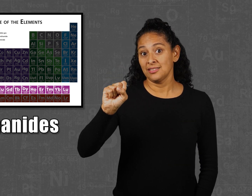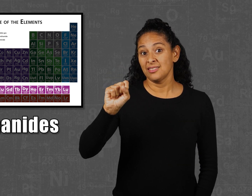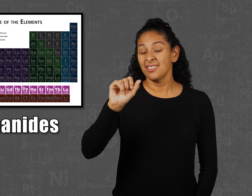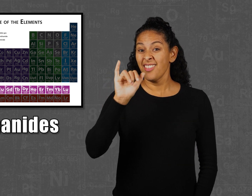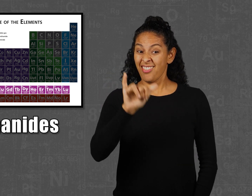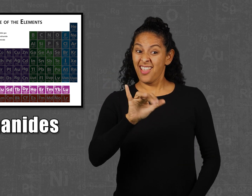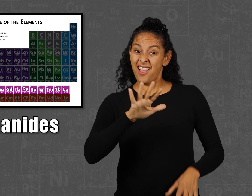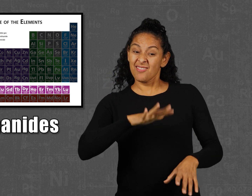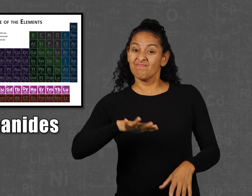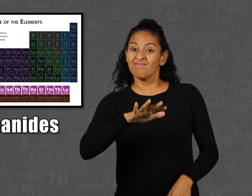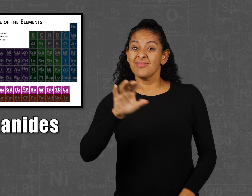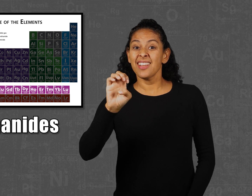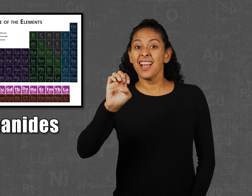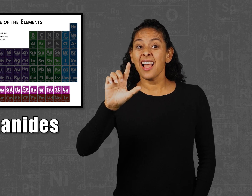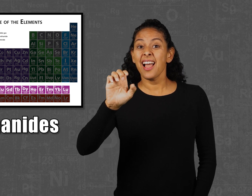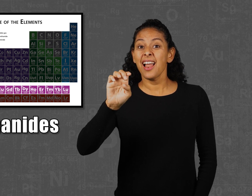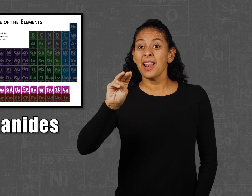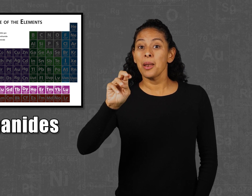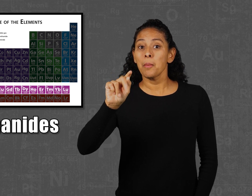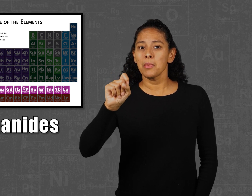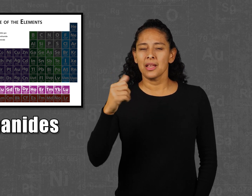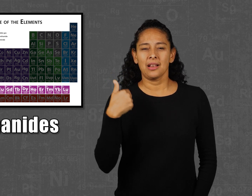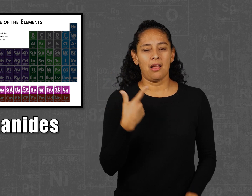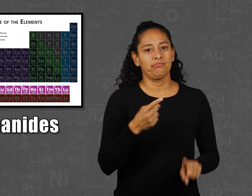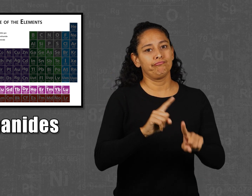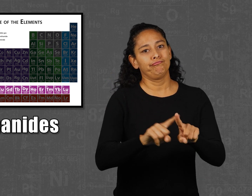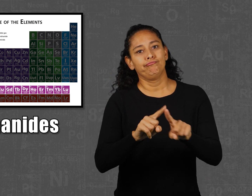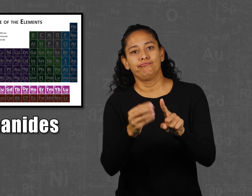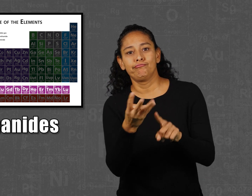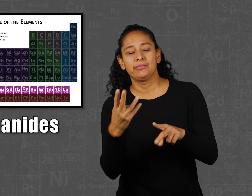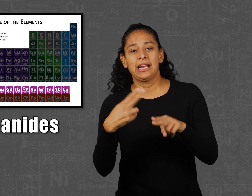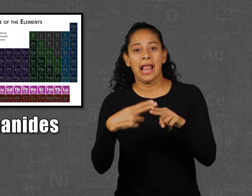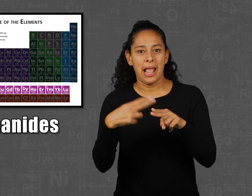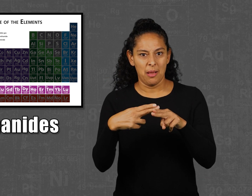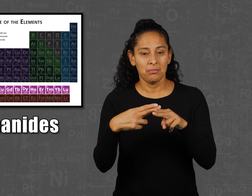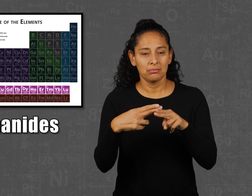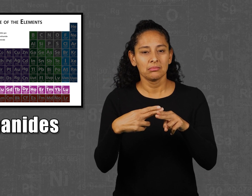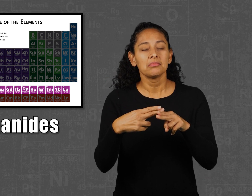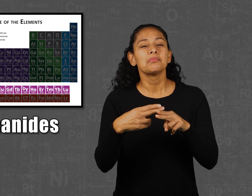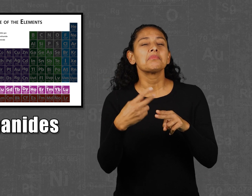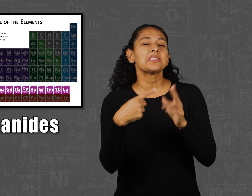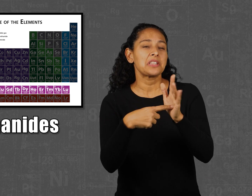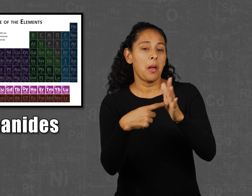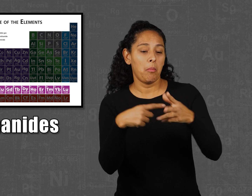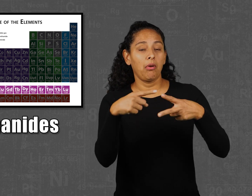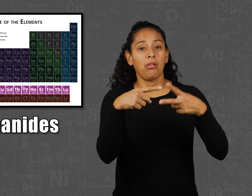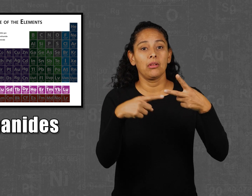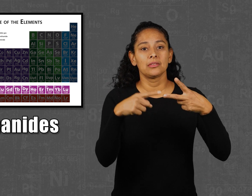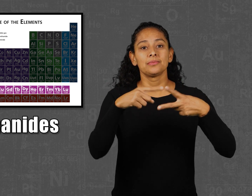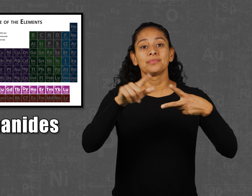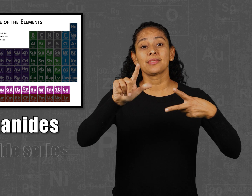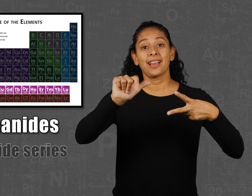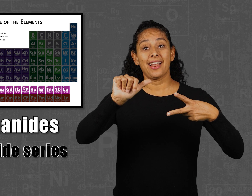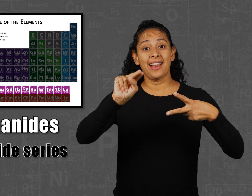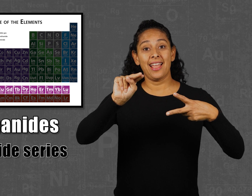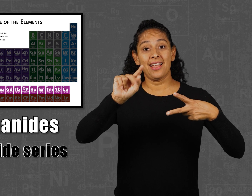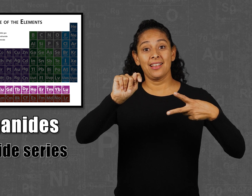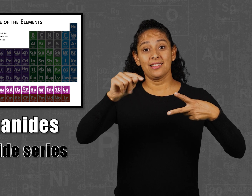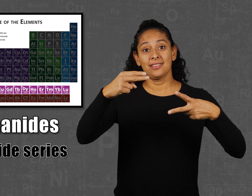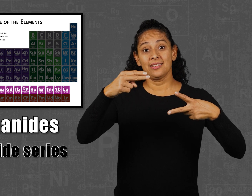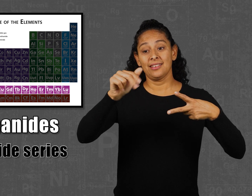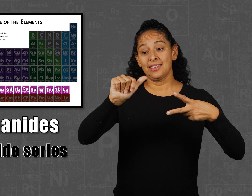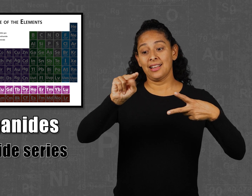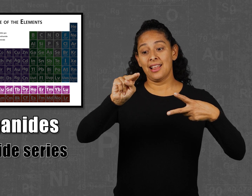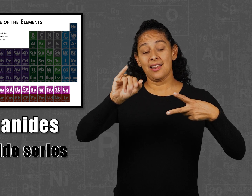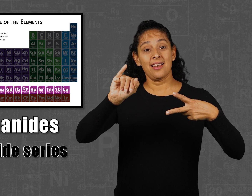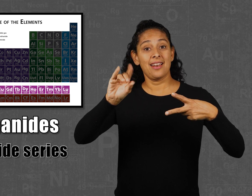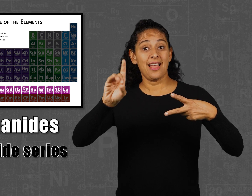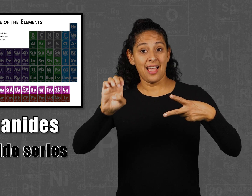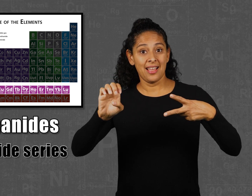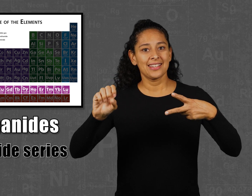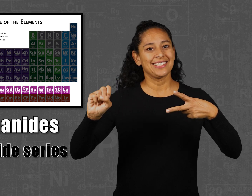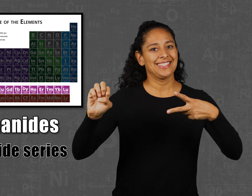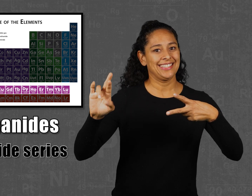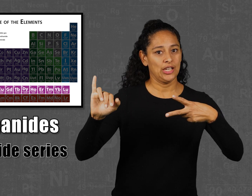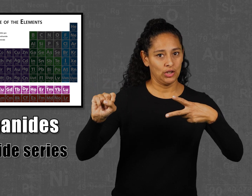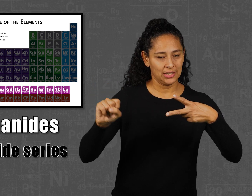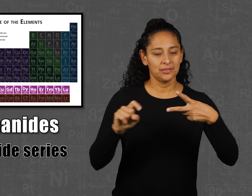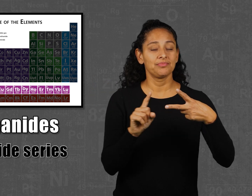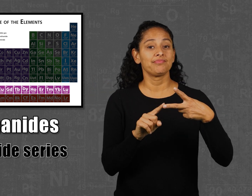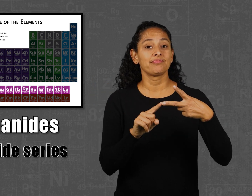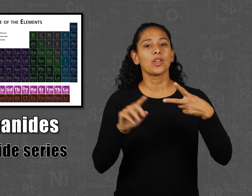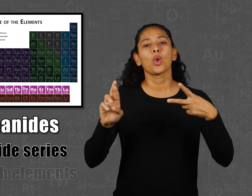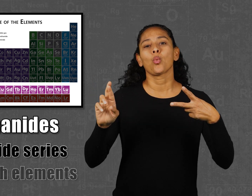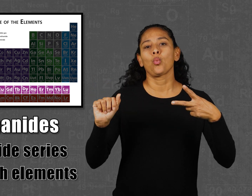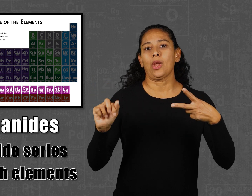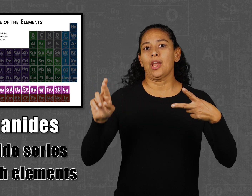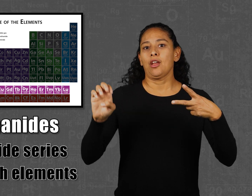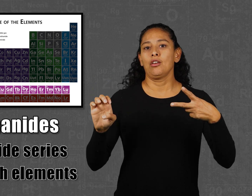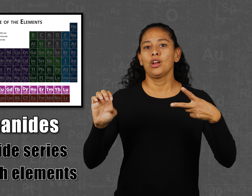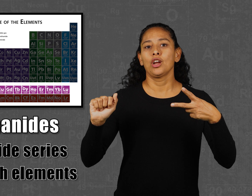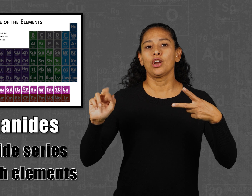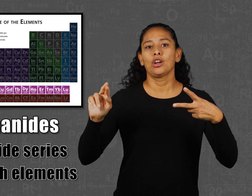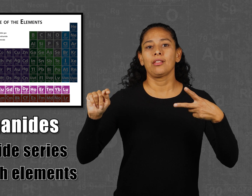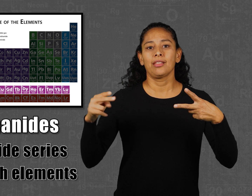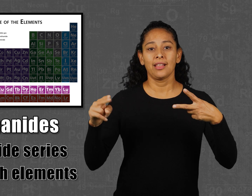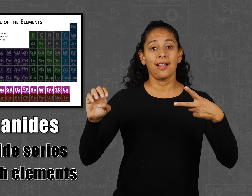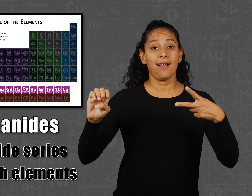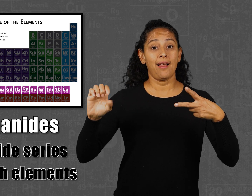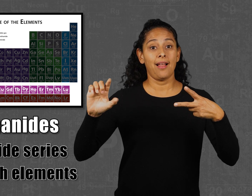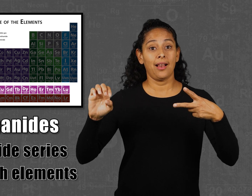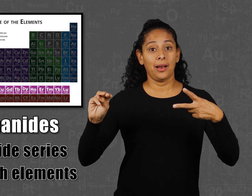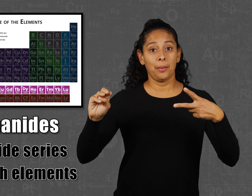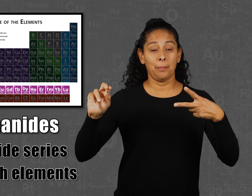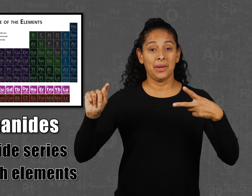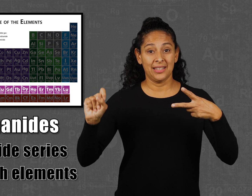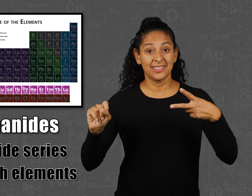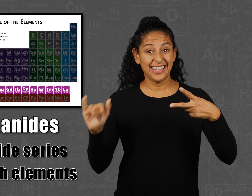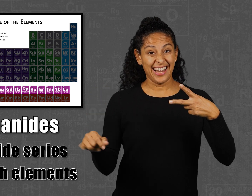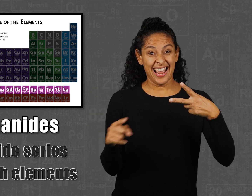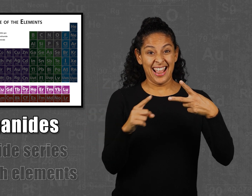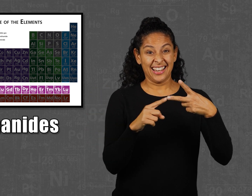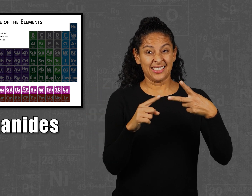These elements have several names, including the lanthanide series and the rare earth elements.